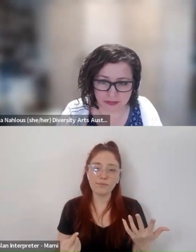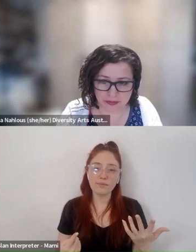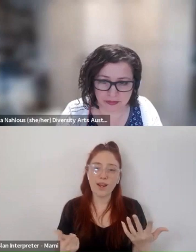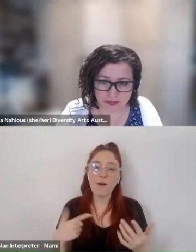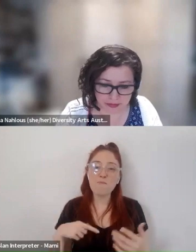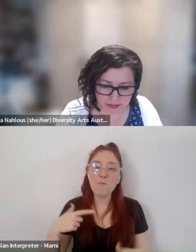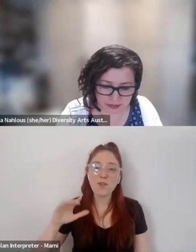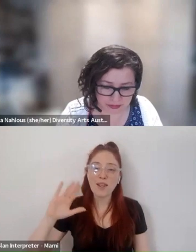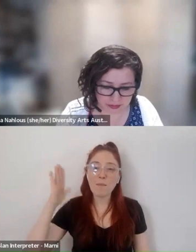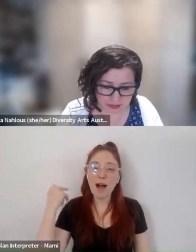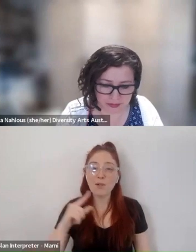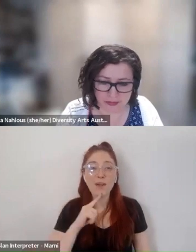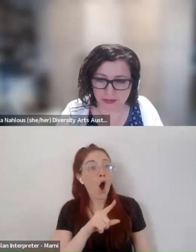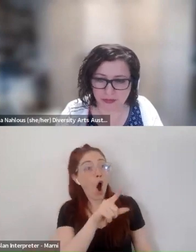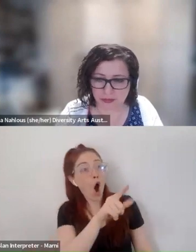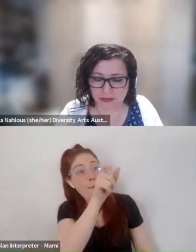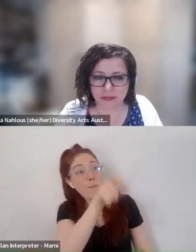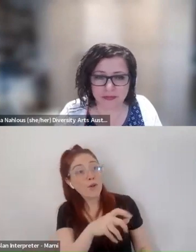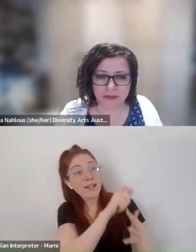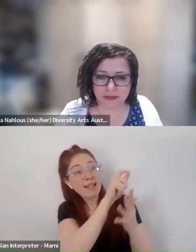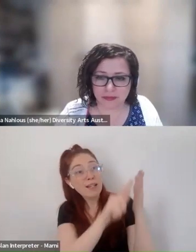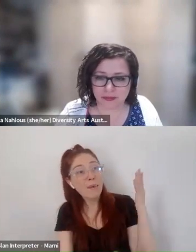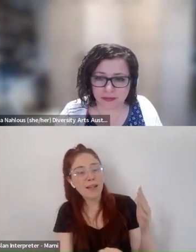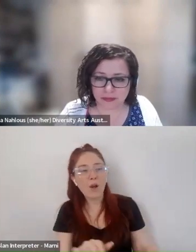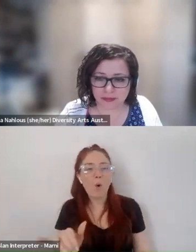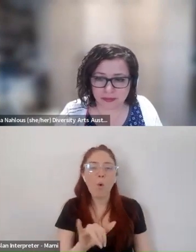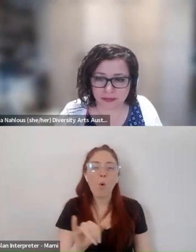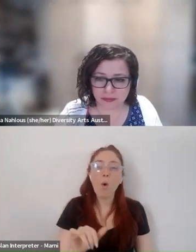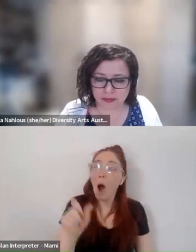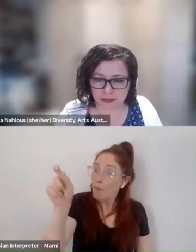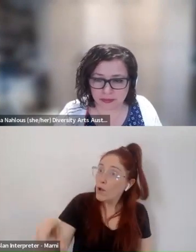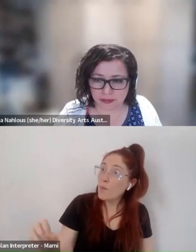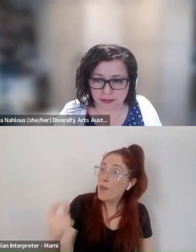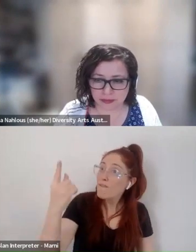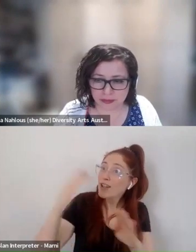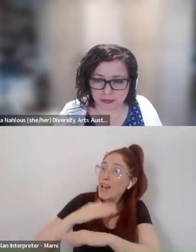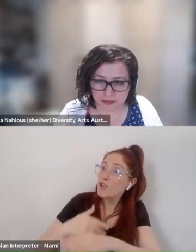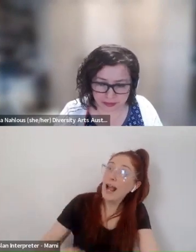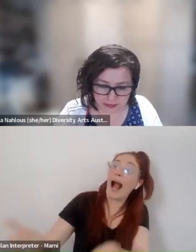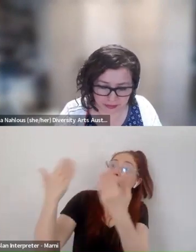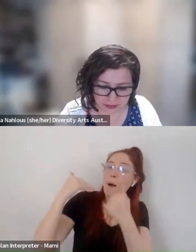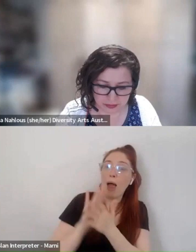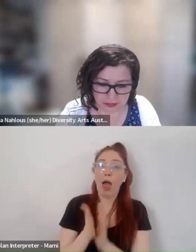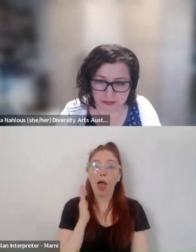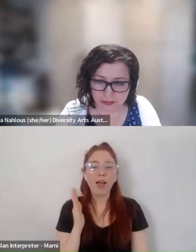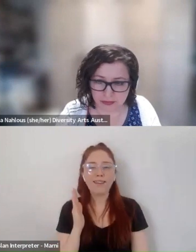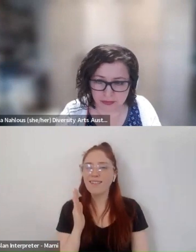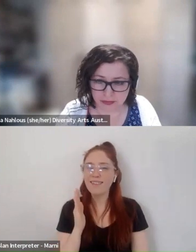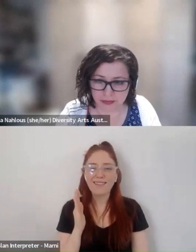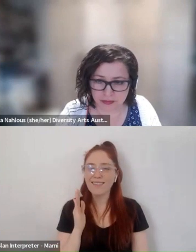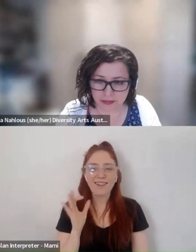person with a disability, I'll describe you. Not all First Nations people on on the street will have that sort of level of